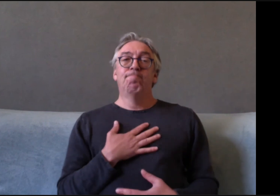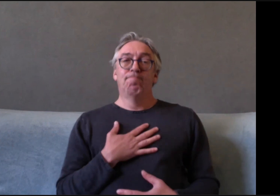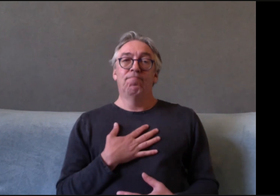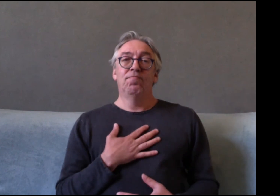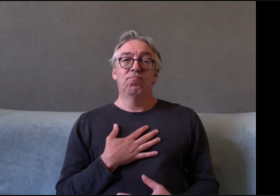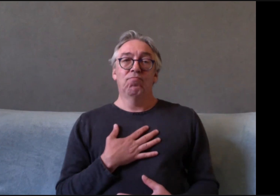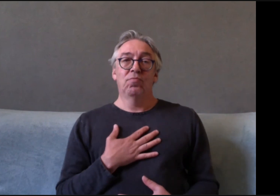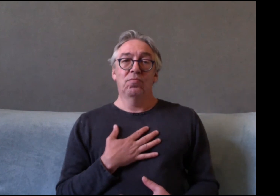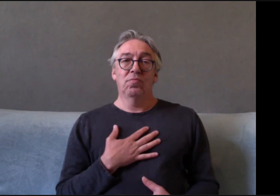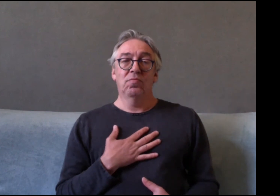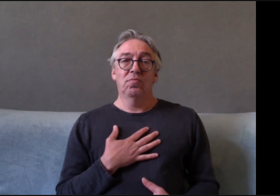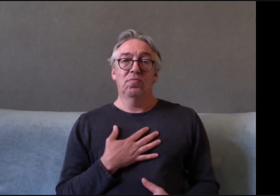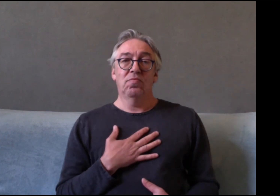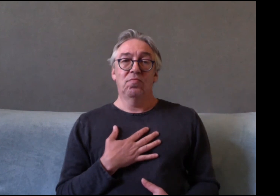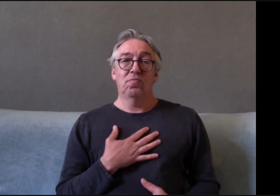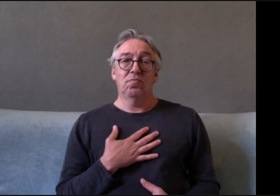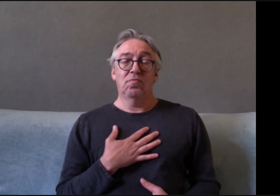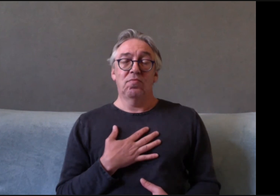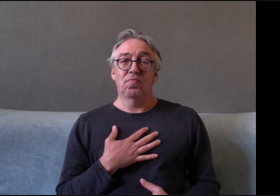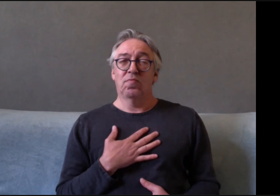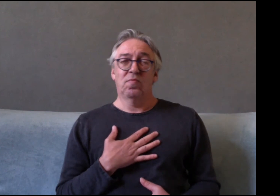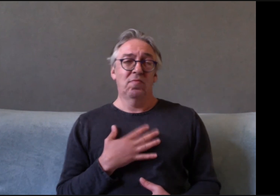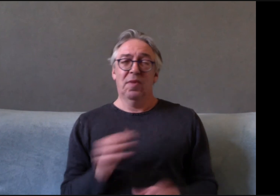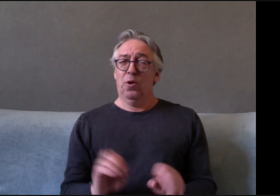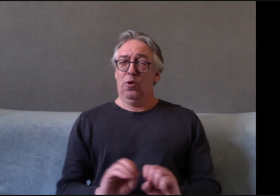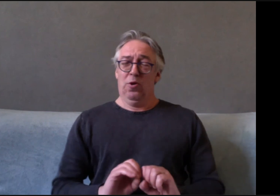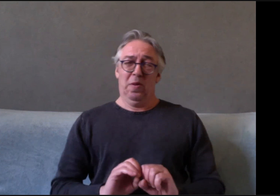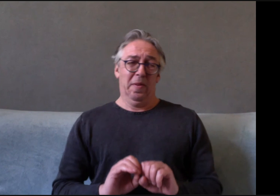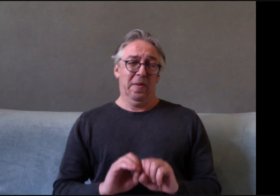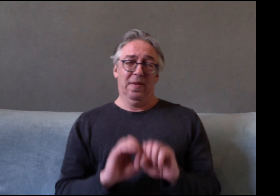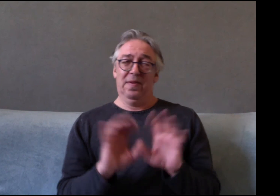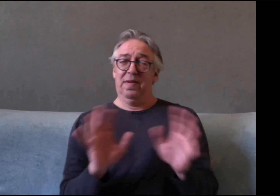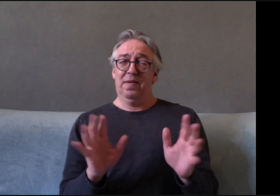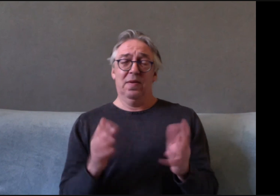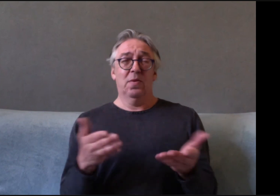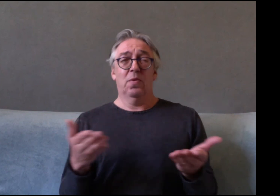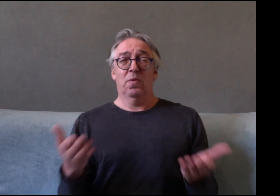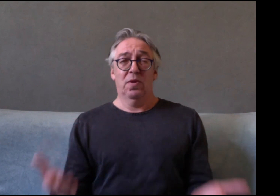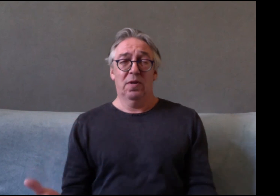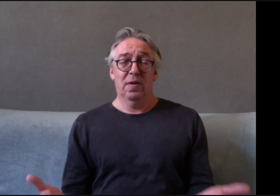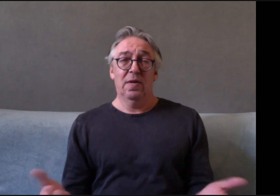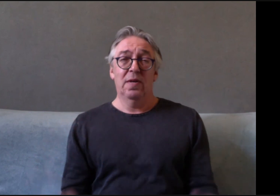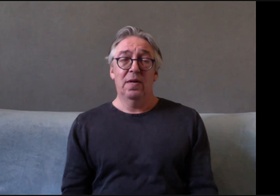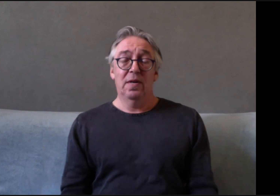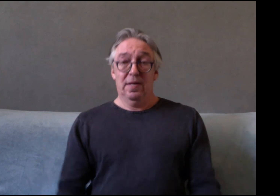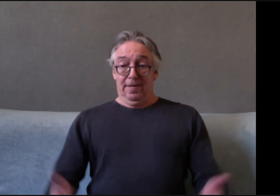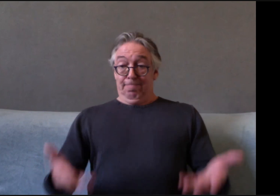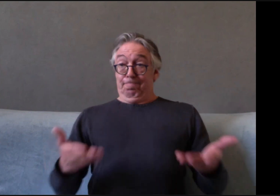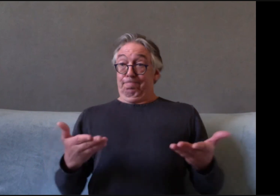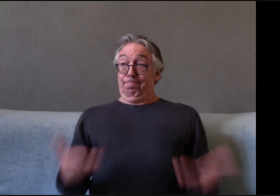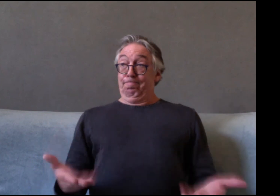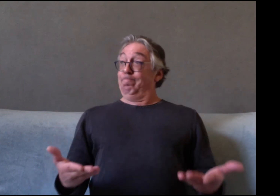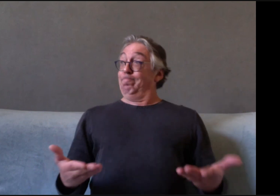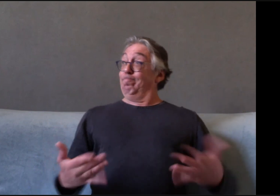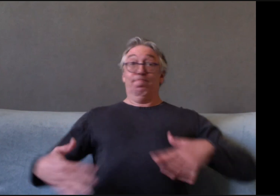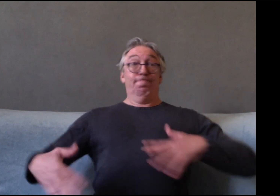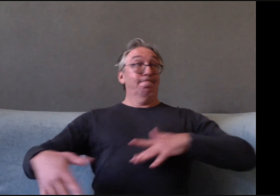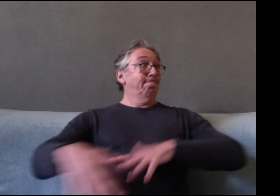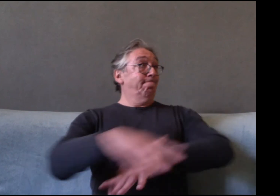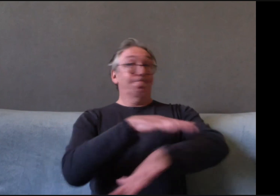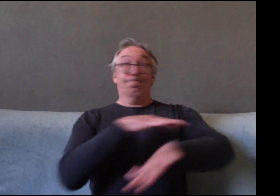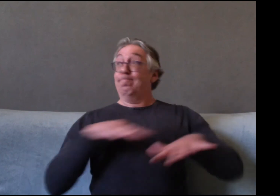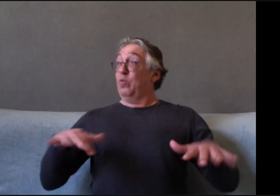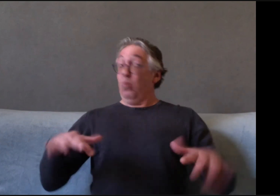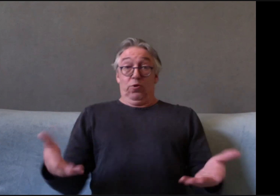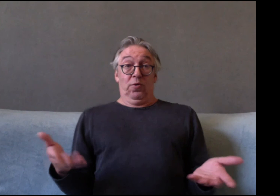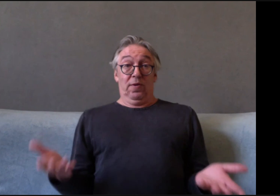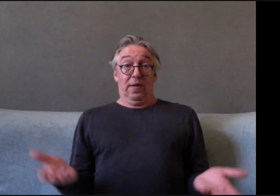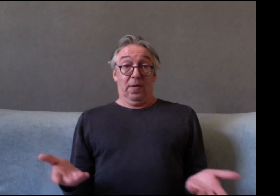There is no question that this situation is one